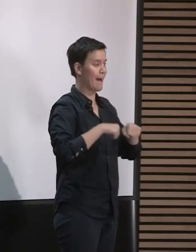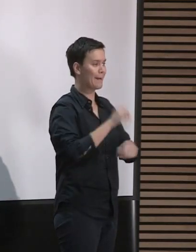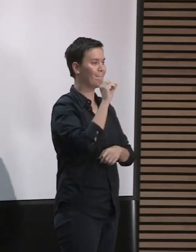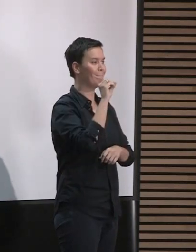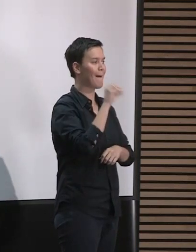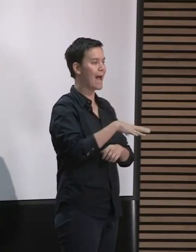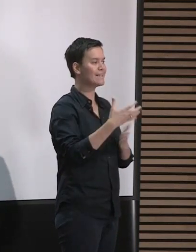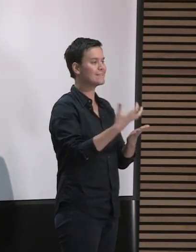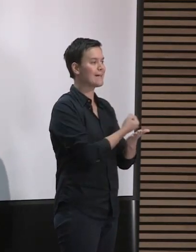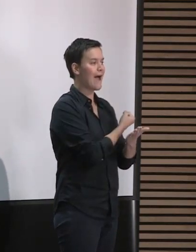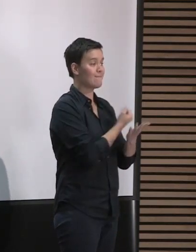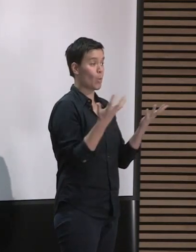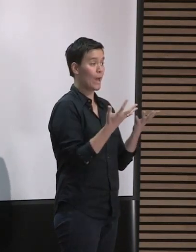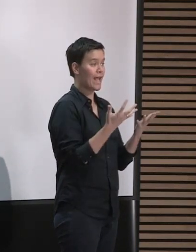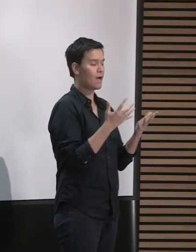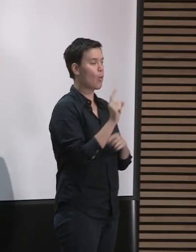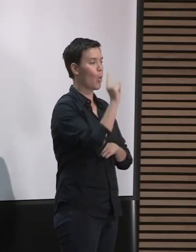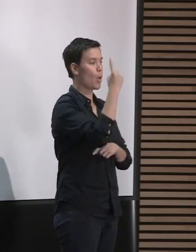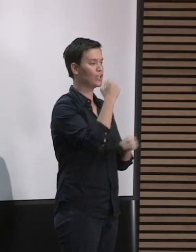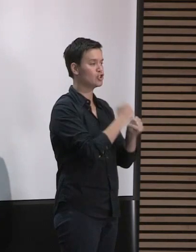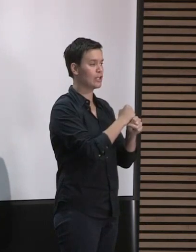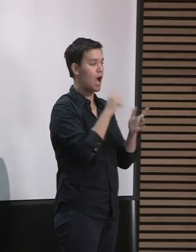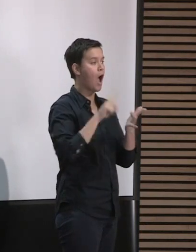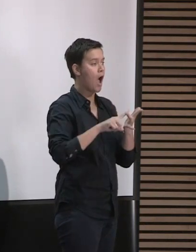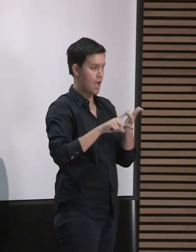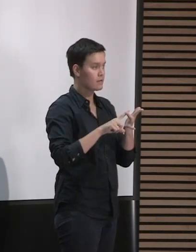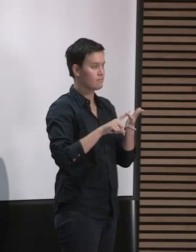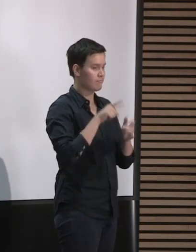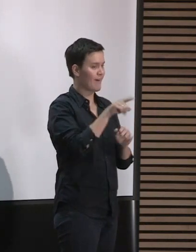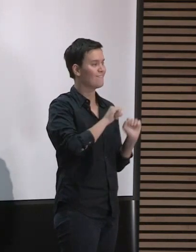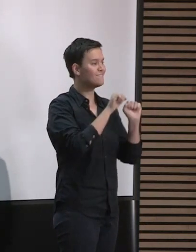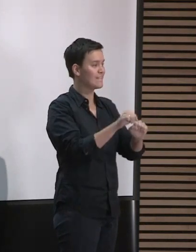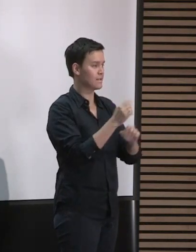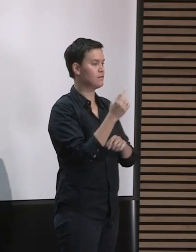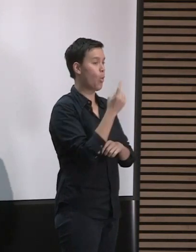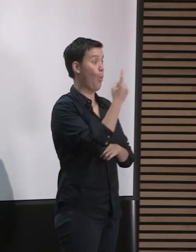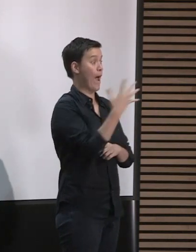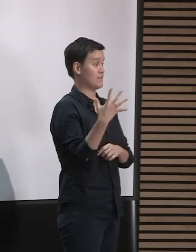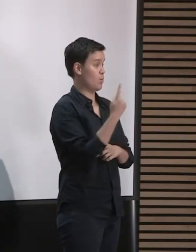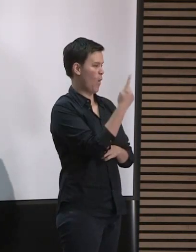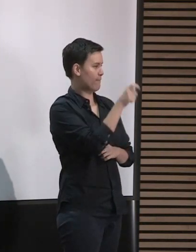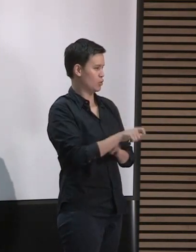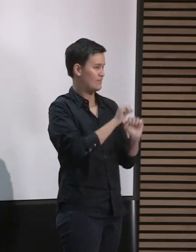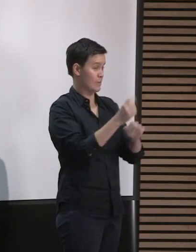investigation continued further yesterday and scoping suggests that person in fact